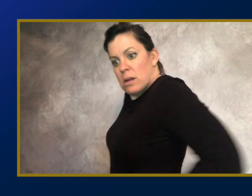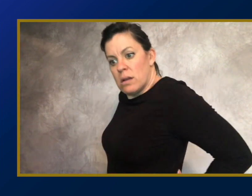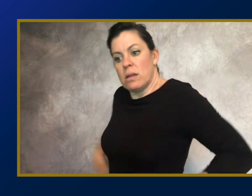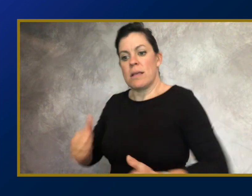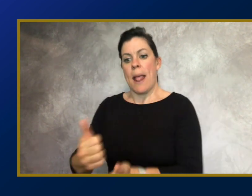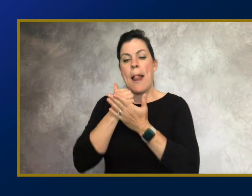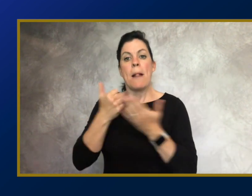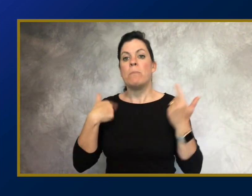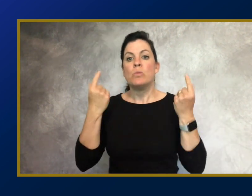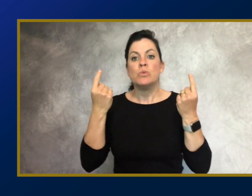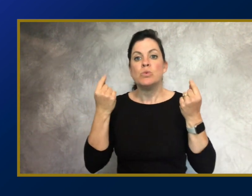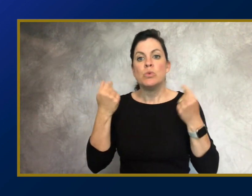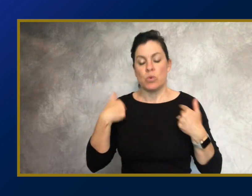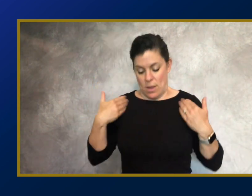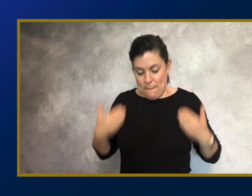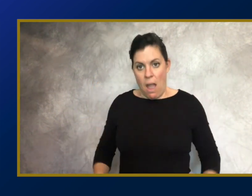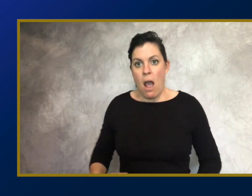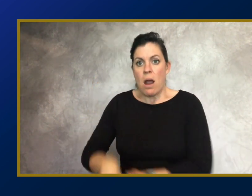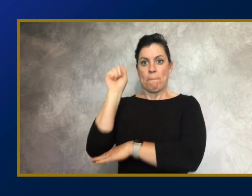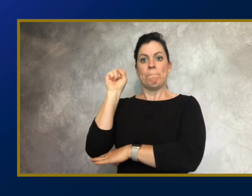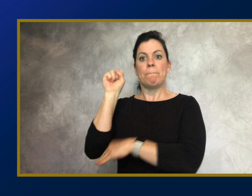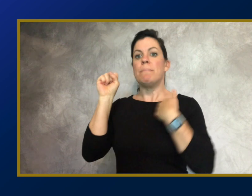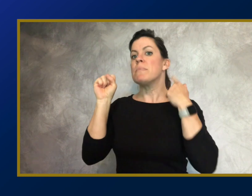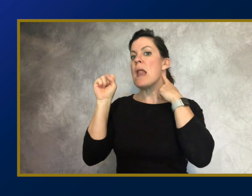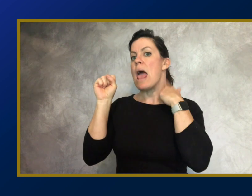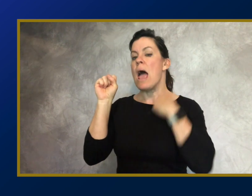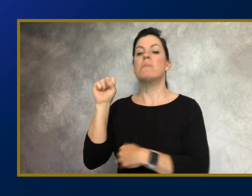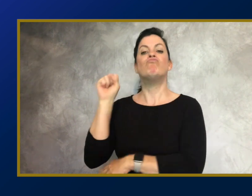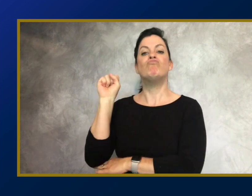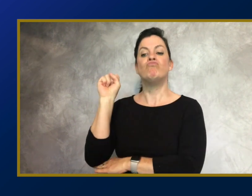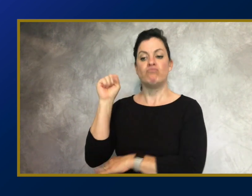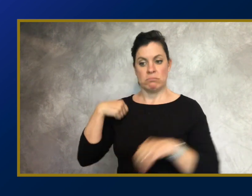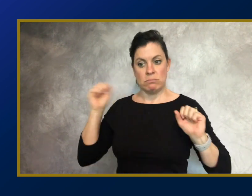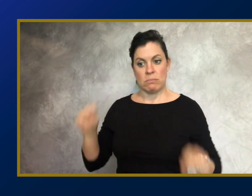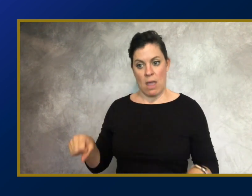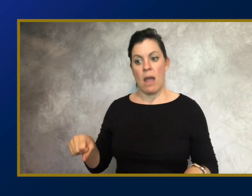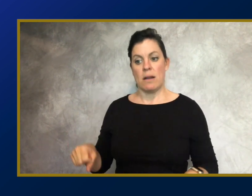for holding our center up, our back. We need our front muscles to balance out the back muscles